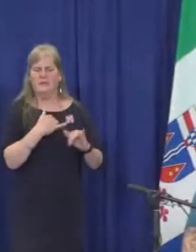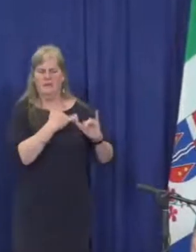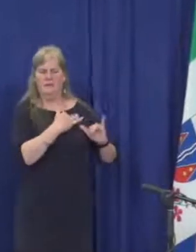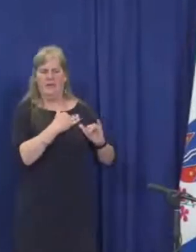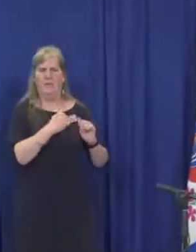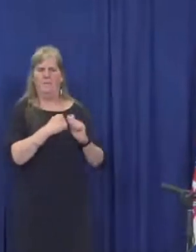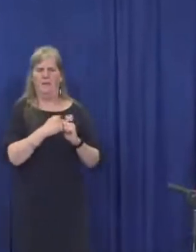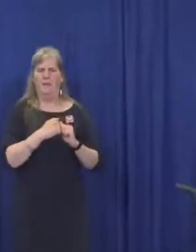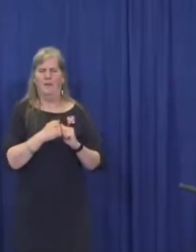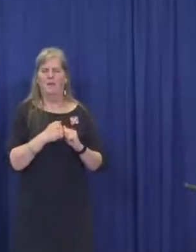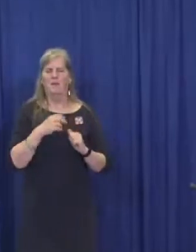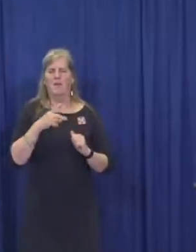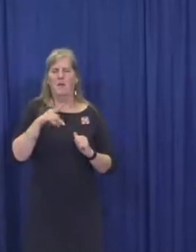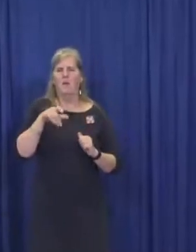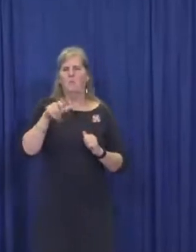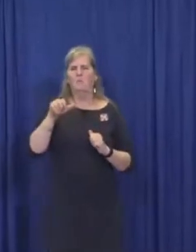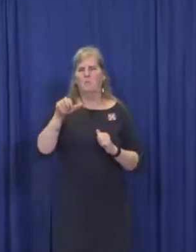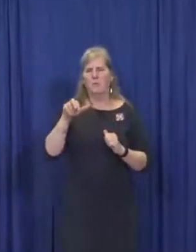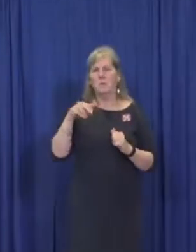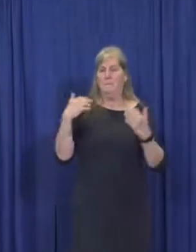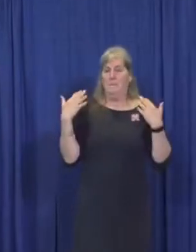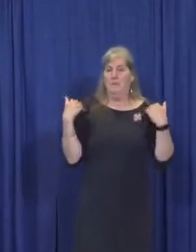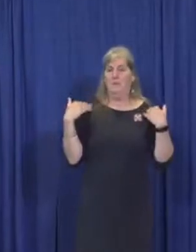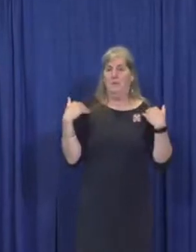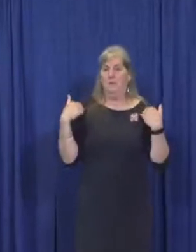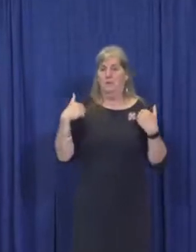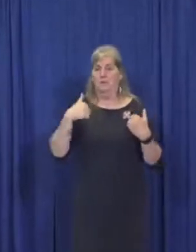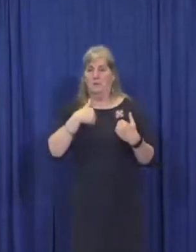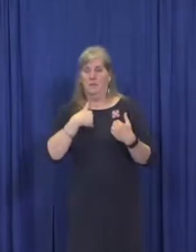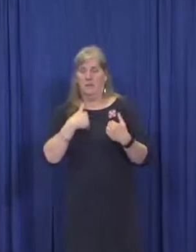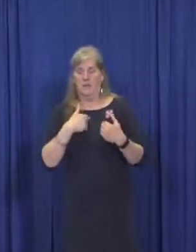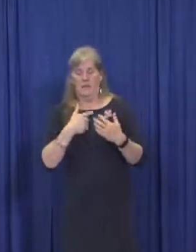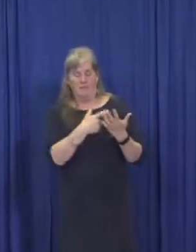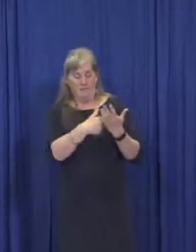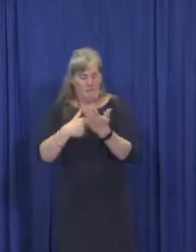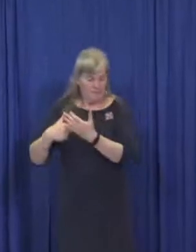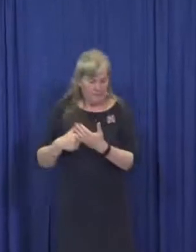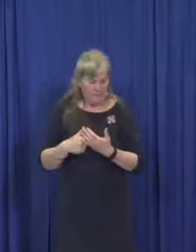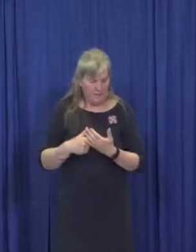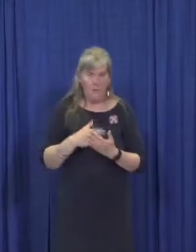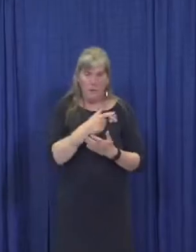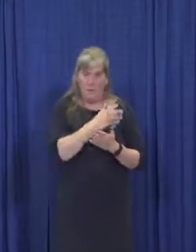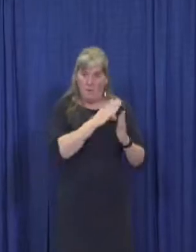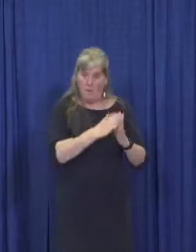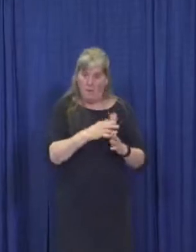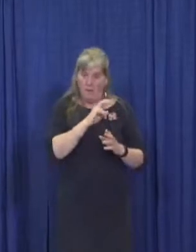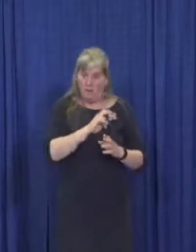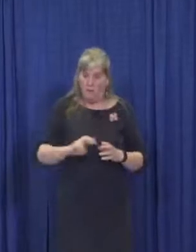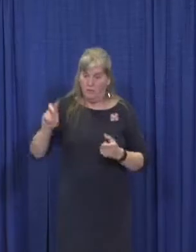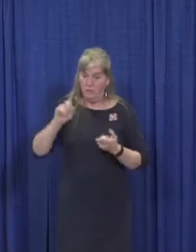We had a meeting amongst ministers and one of the ministers asked Doctor Elliott, I'm planning a trip, should I